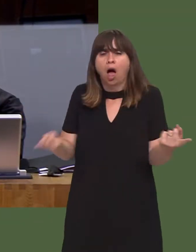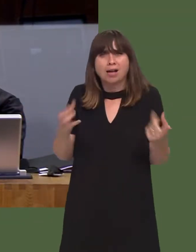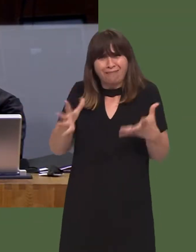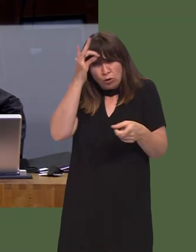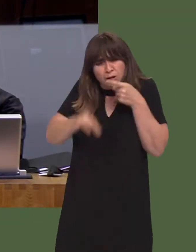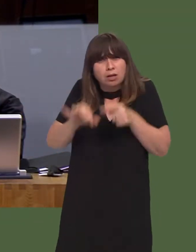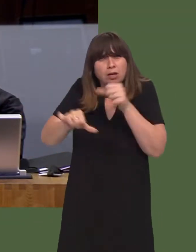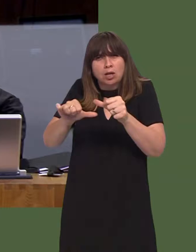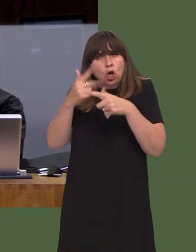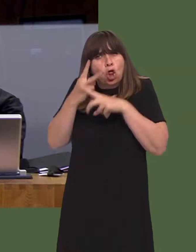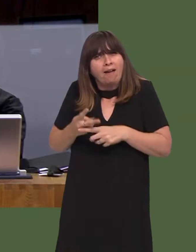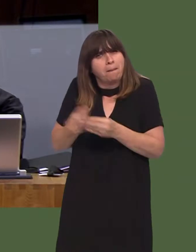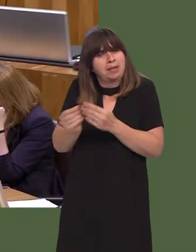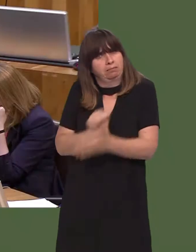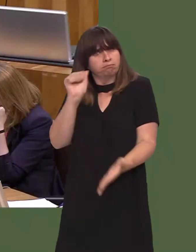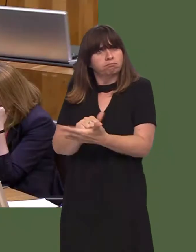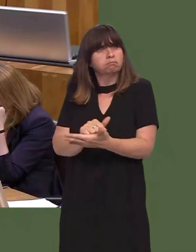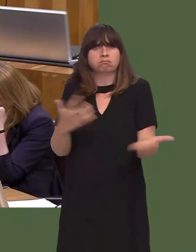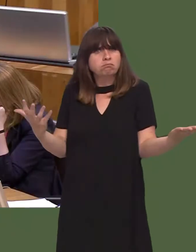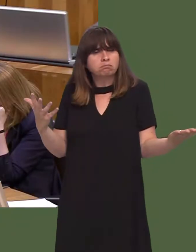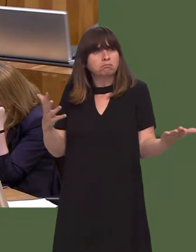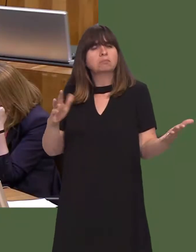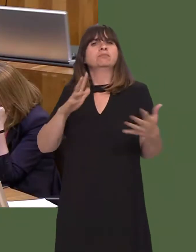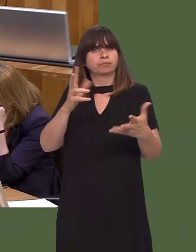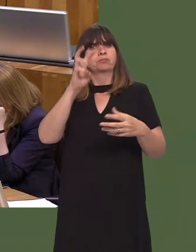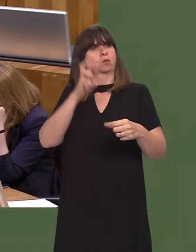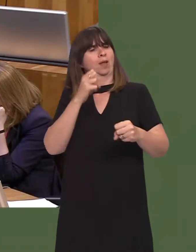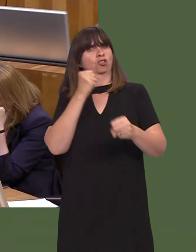It cannot be allowed to continue. As I said, the Welsh Governmentís permission was sought